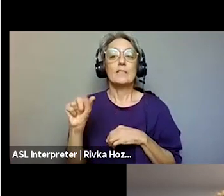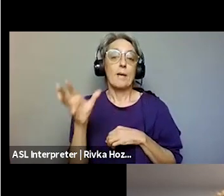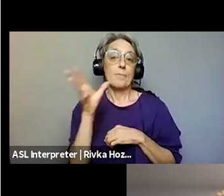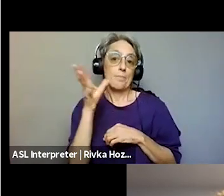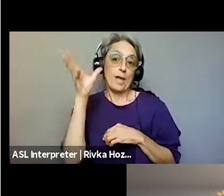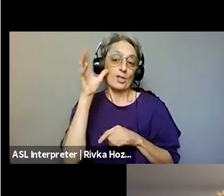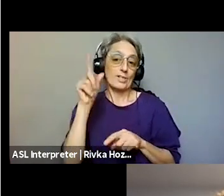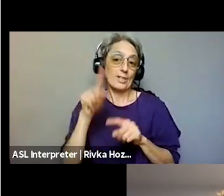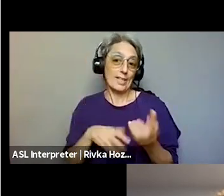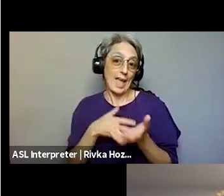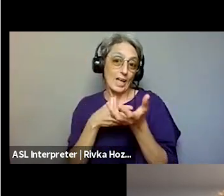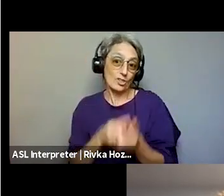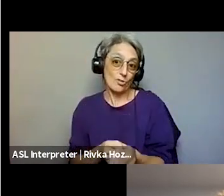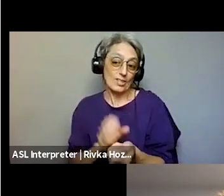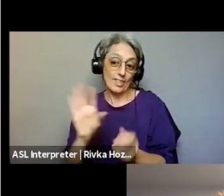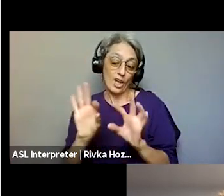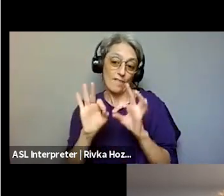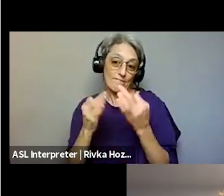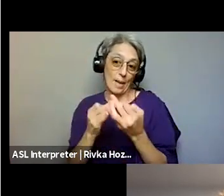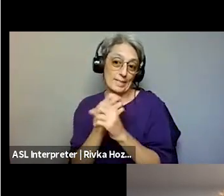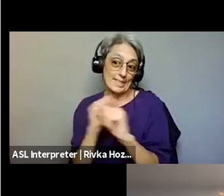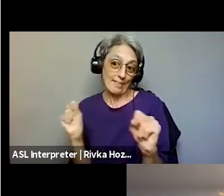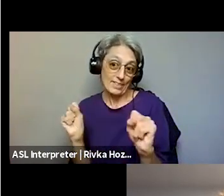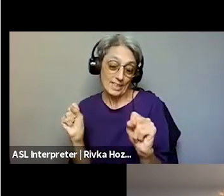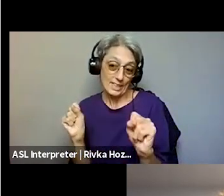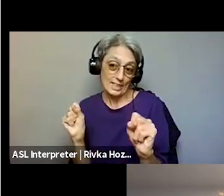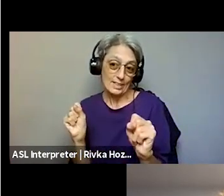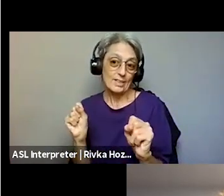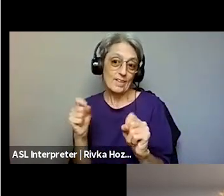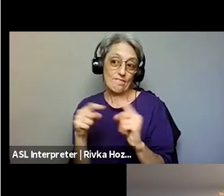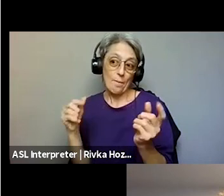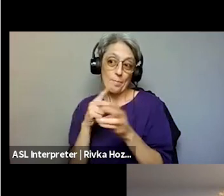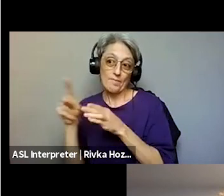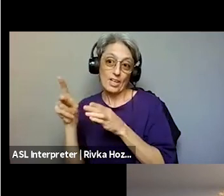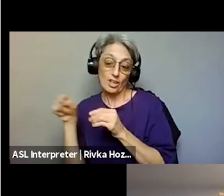safety of their family if they seek professional support they're not going to seek the support.”